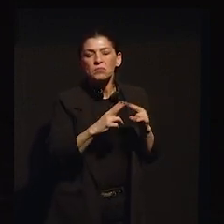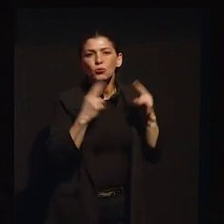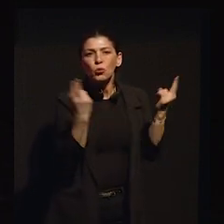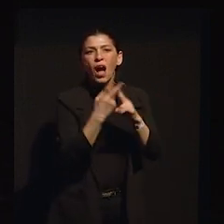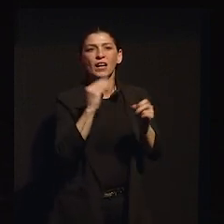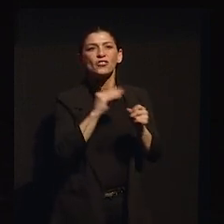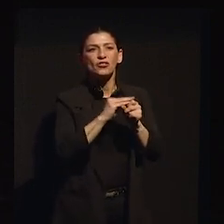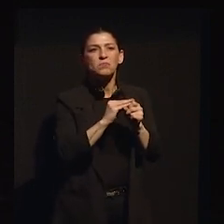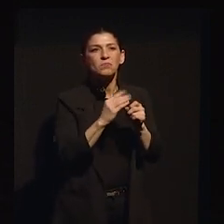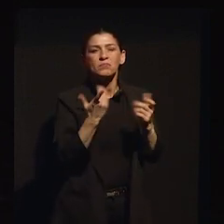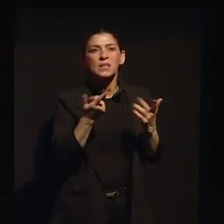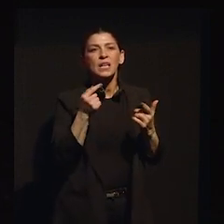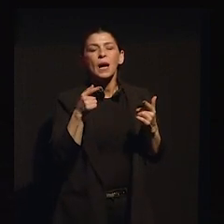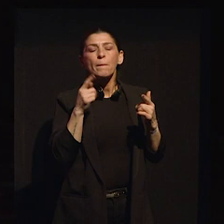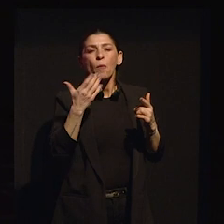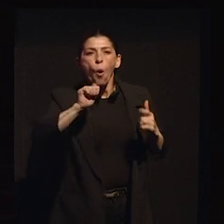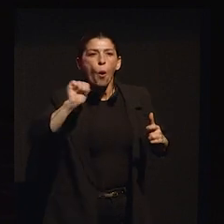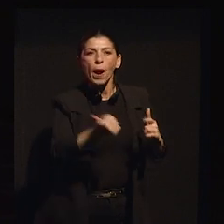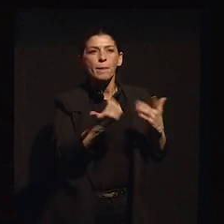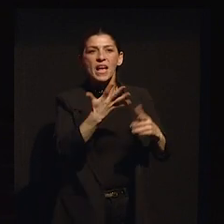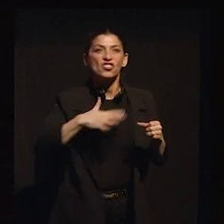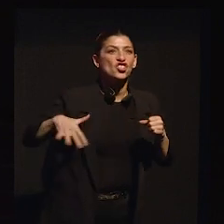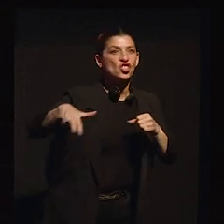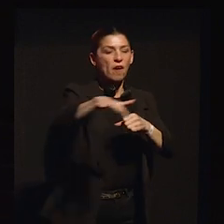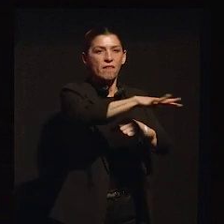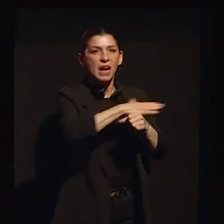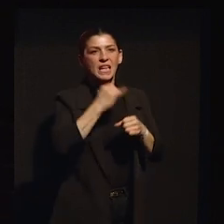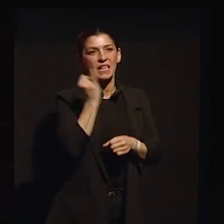Firstly, there’s this thing that the world needs to acutely solve;